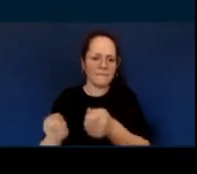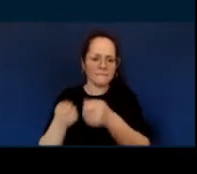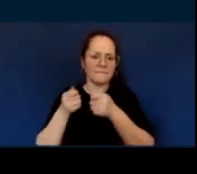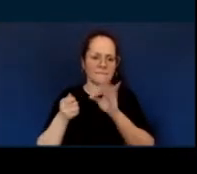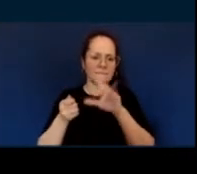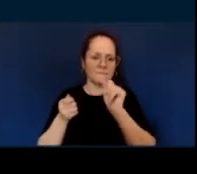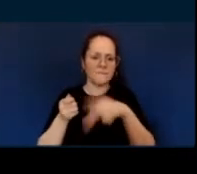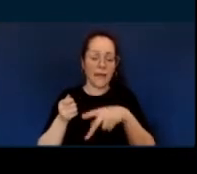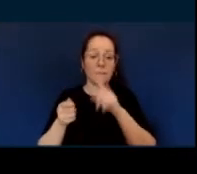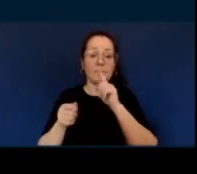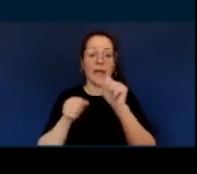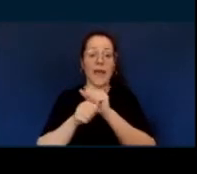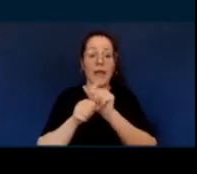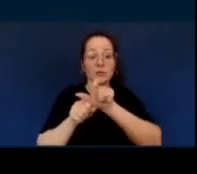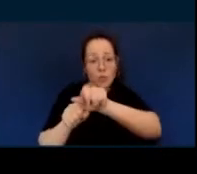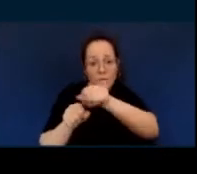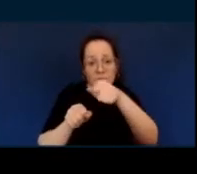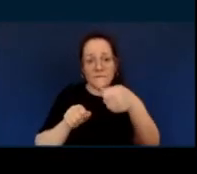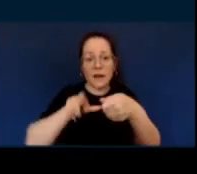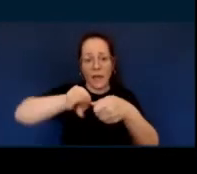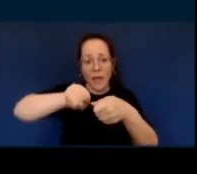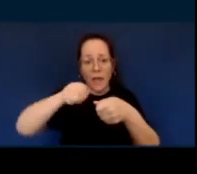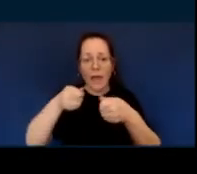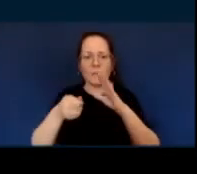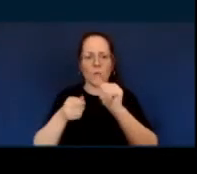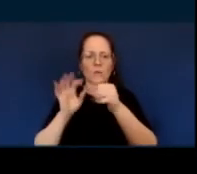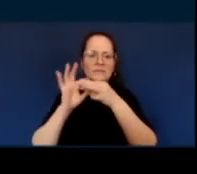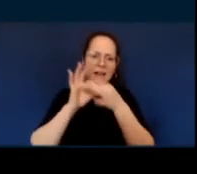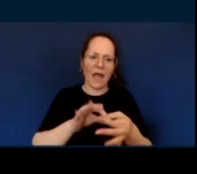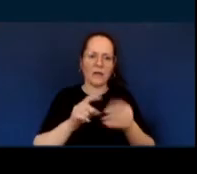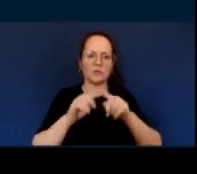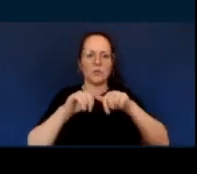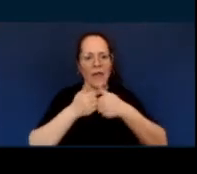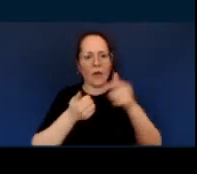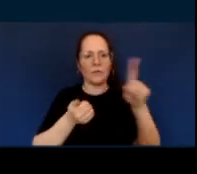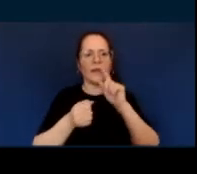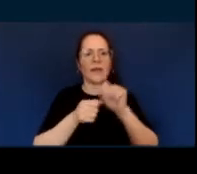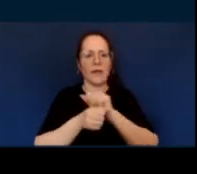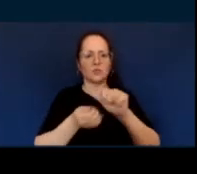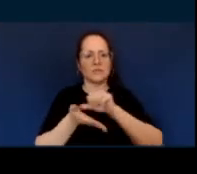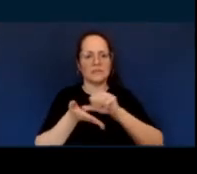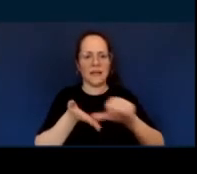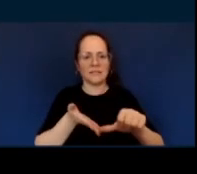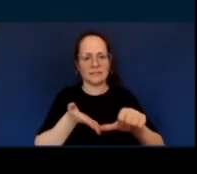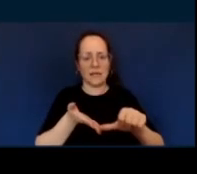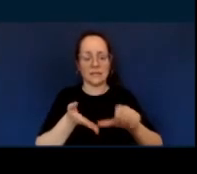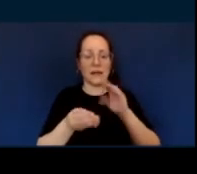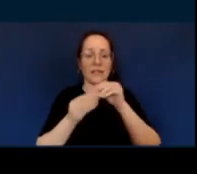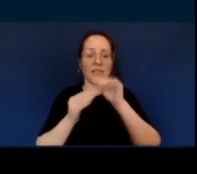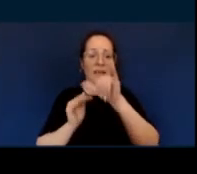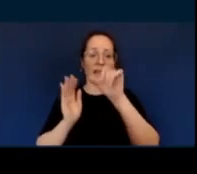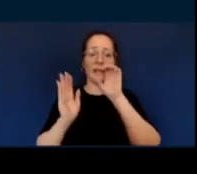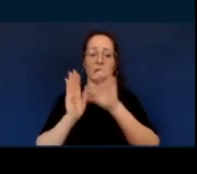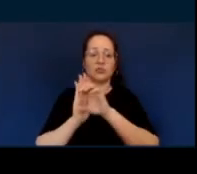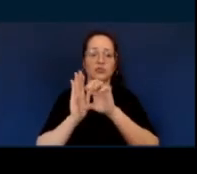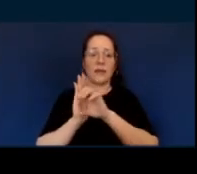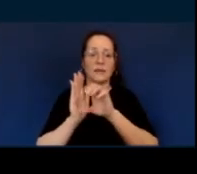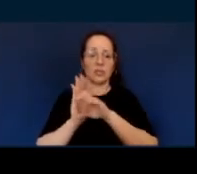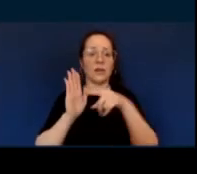UP, IT WAS AN NALGOUS TO THE DISSECTION ITSELF, IN THE ILLUSTRATION NOT ONLY DID WE SHOW THE MALE AND FEMALE FIGURES